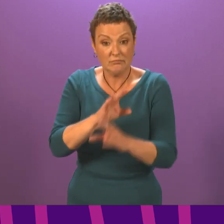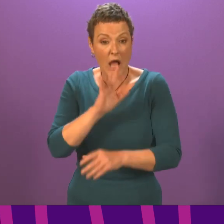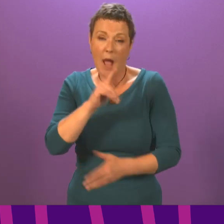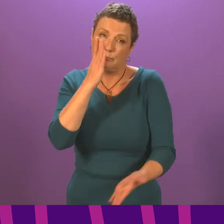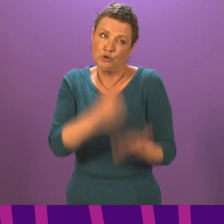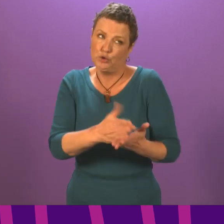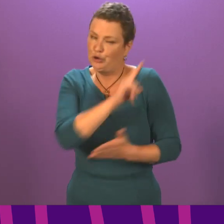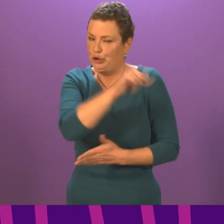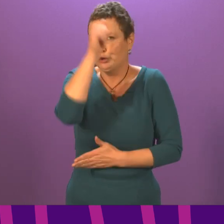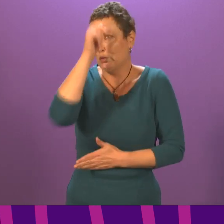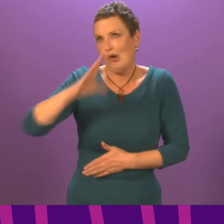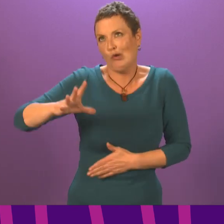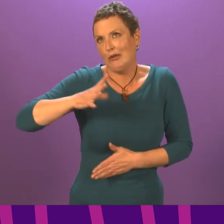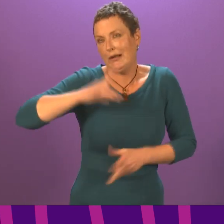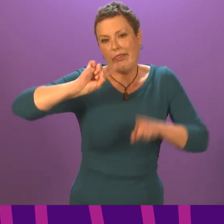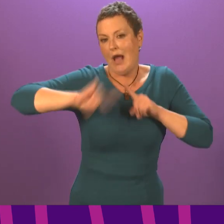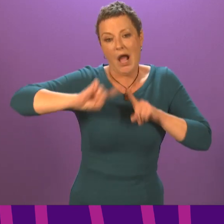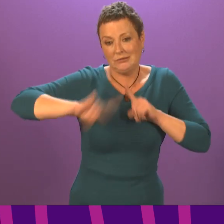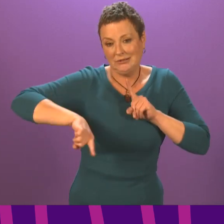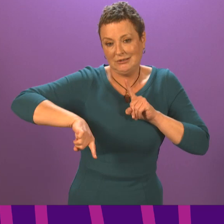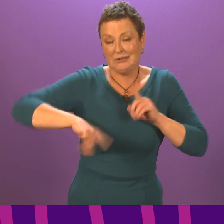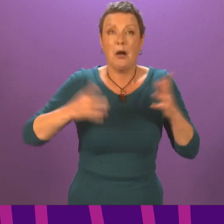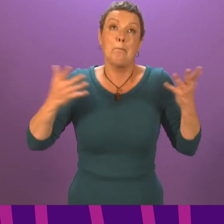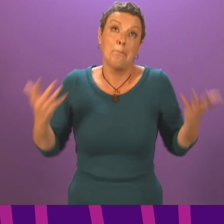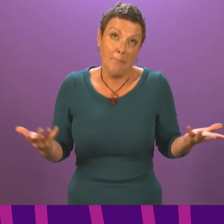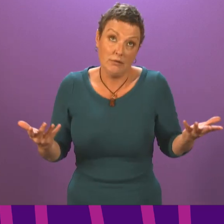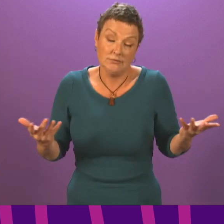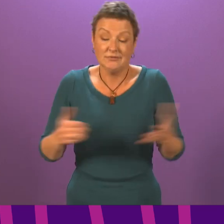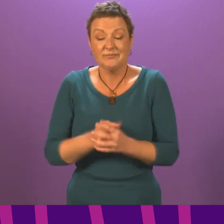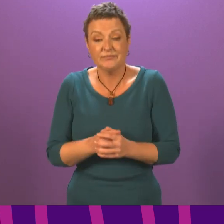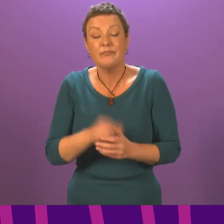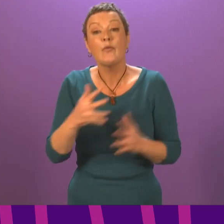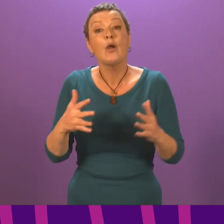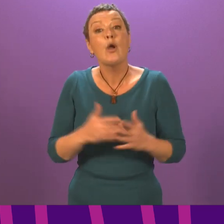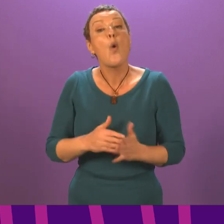probably know the answer. Actually, I guess that she does know the answer. West Dunbartonshire